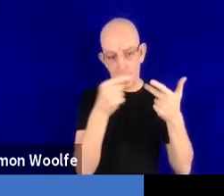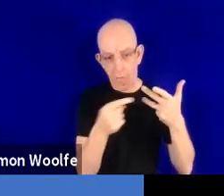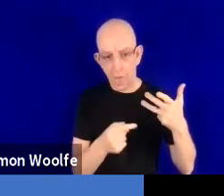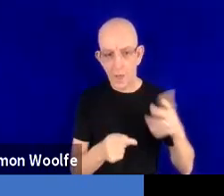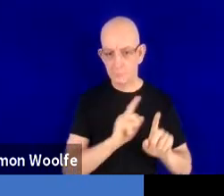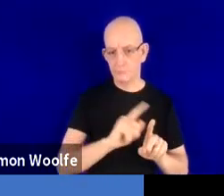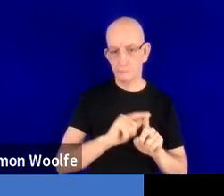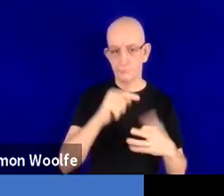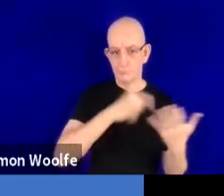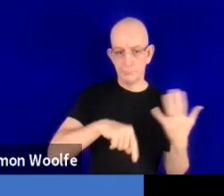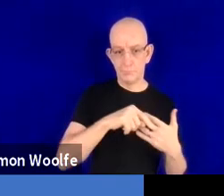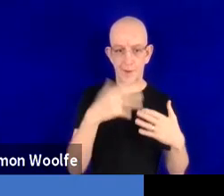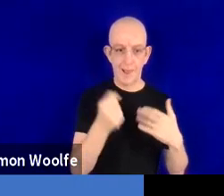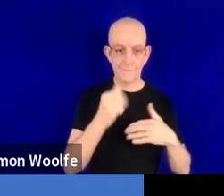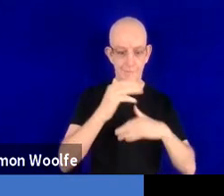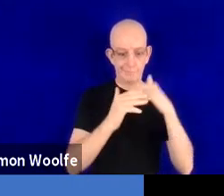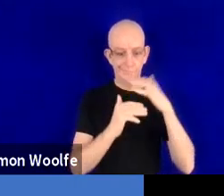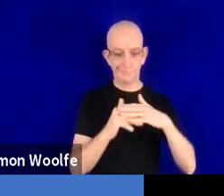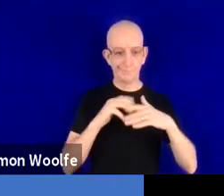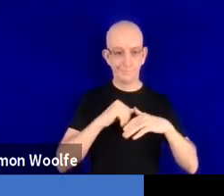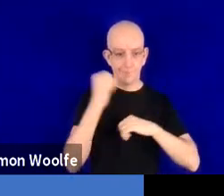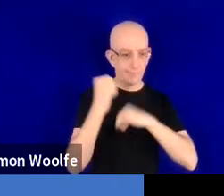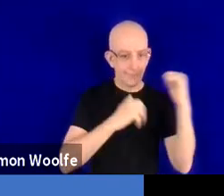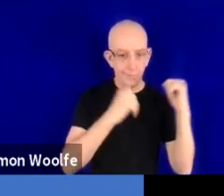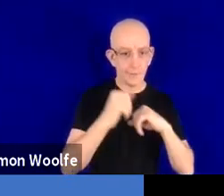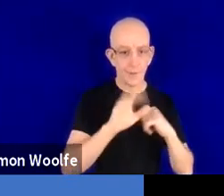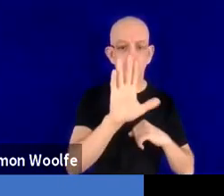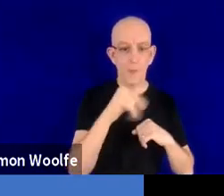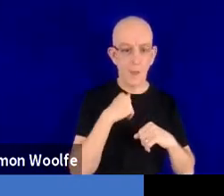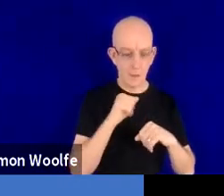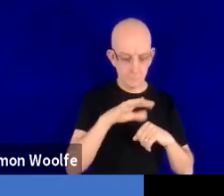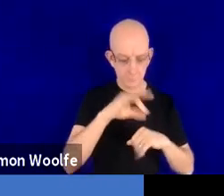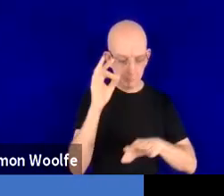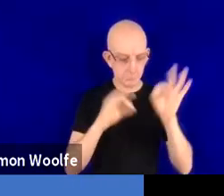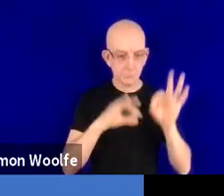So obviously, persons with disabilities face a range of challenges, a range of barriers